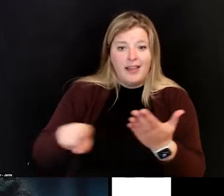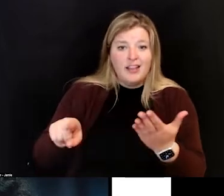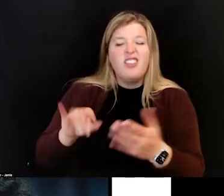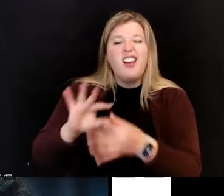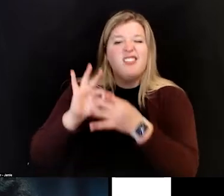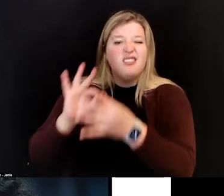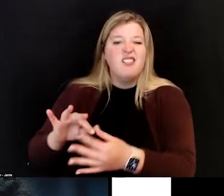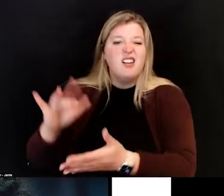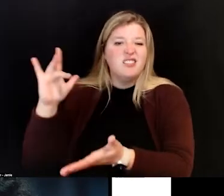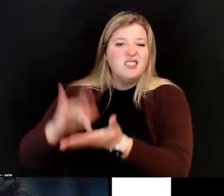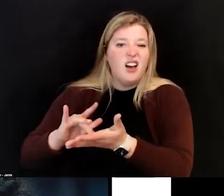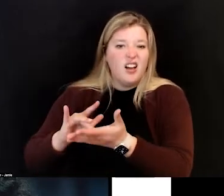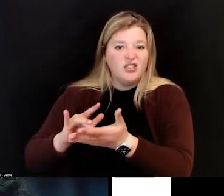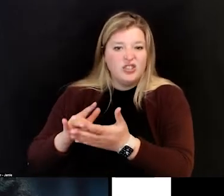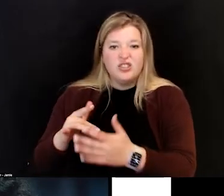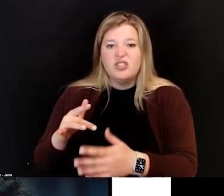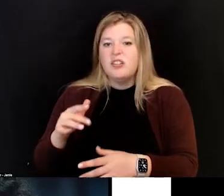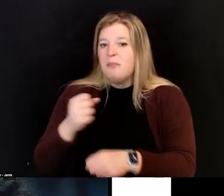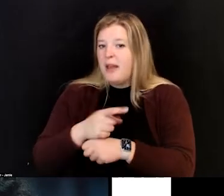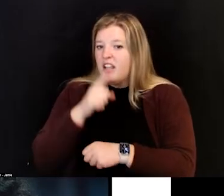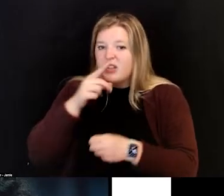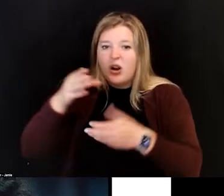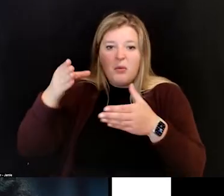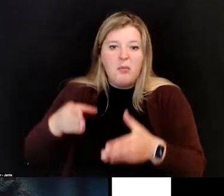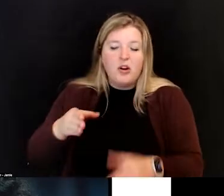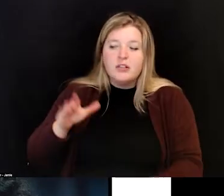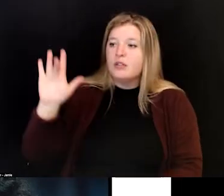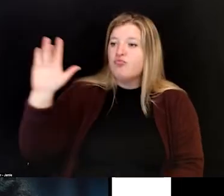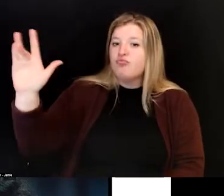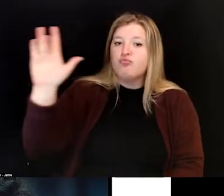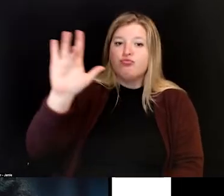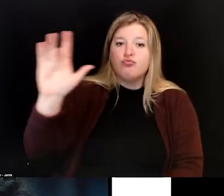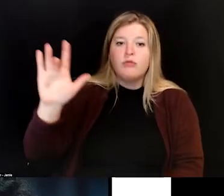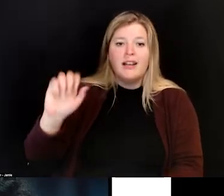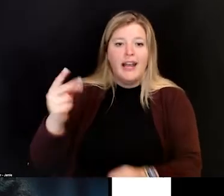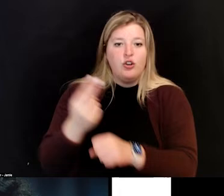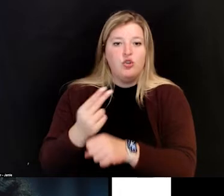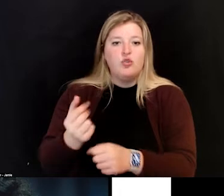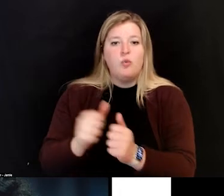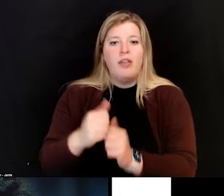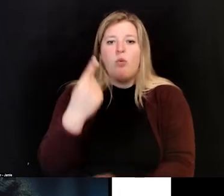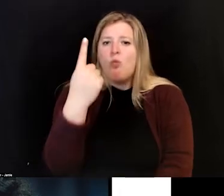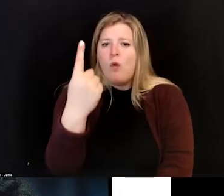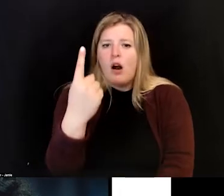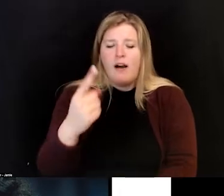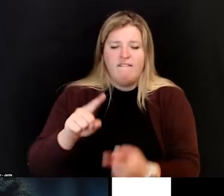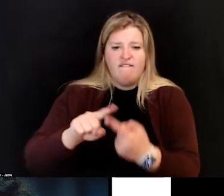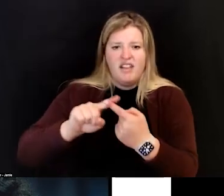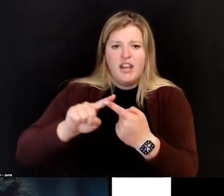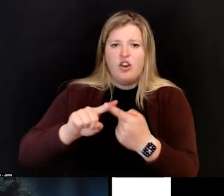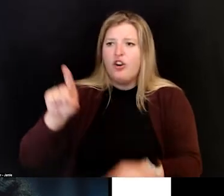and making sure that it can be used with a single pointer, often a finger, but not always.